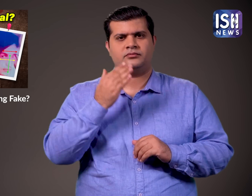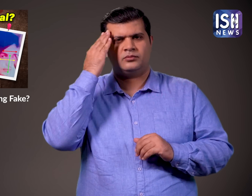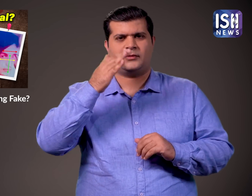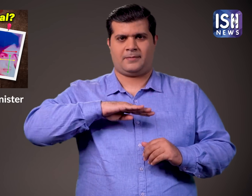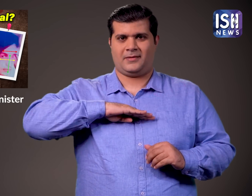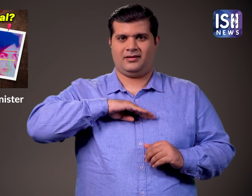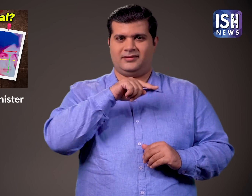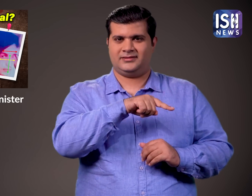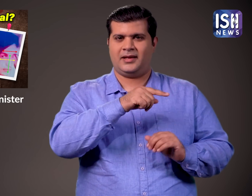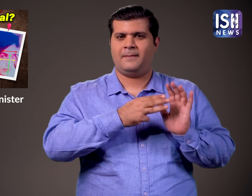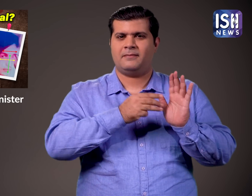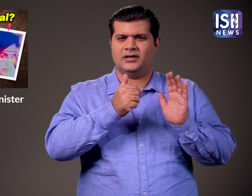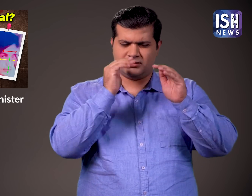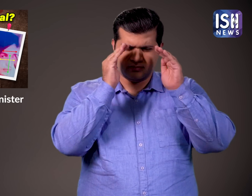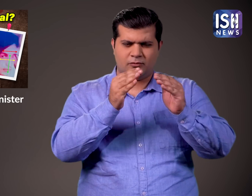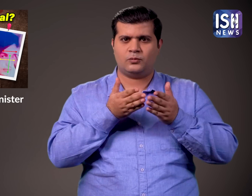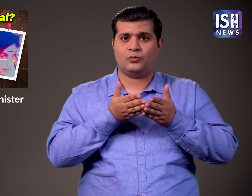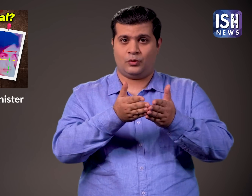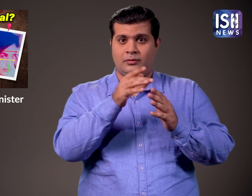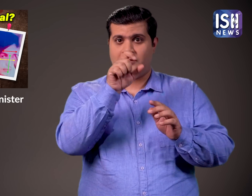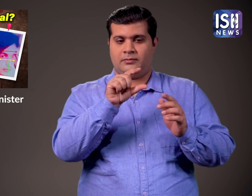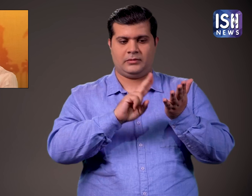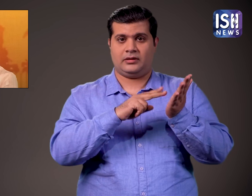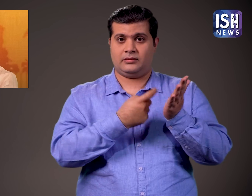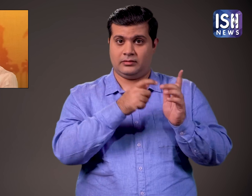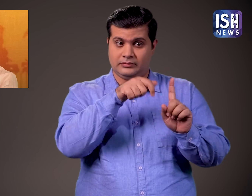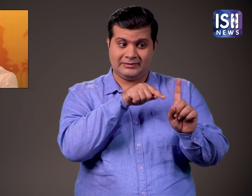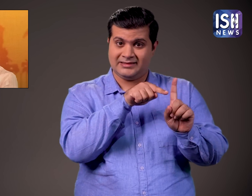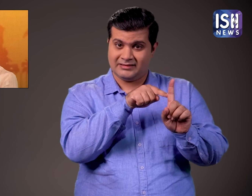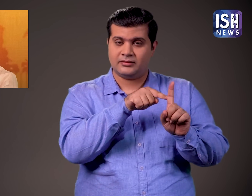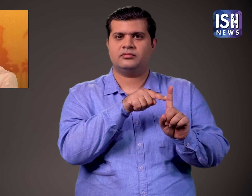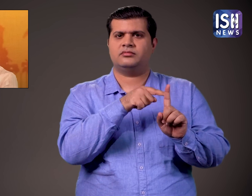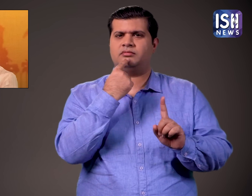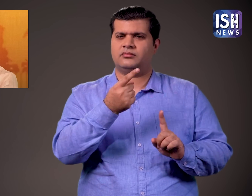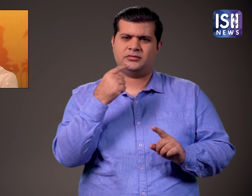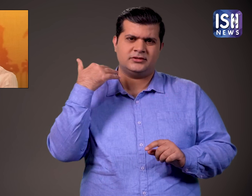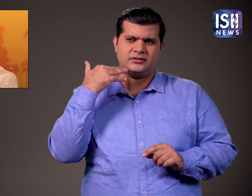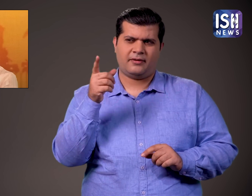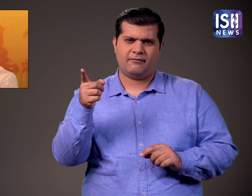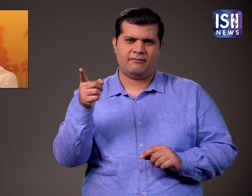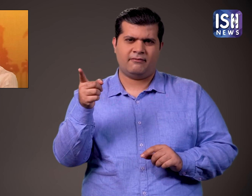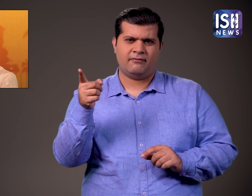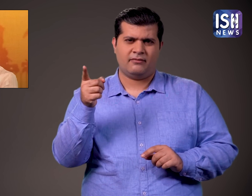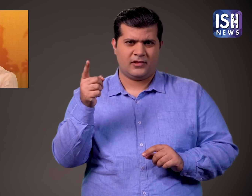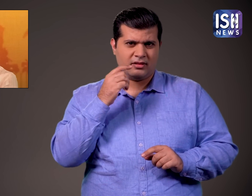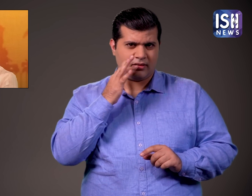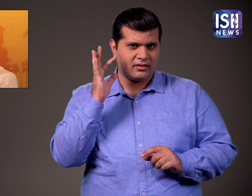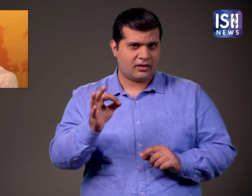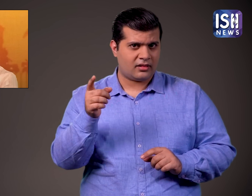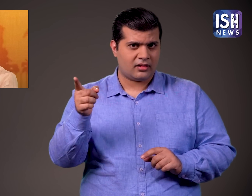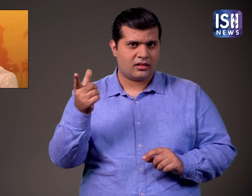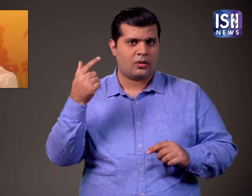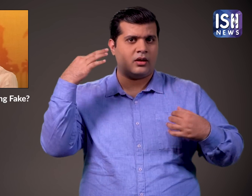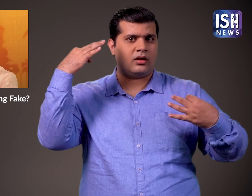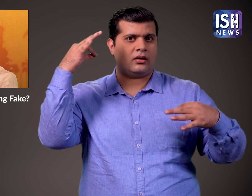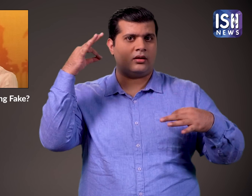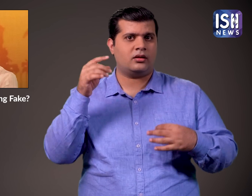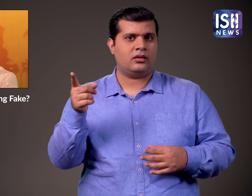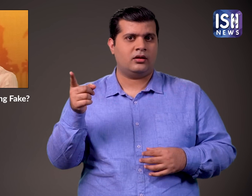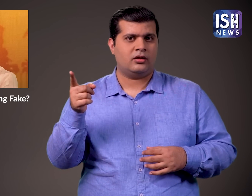Maharashtra Ports Minister Nitesh Rane questioned - Was Saif really stabbed or was it drama?